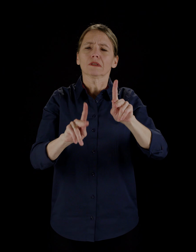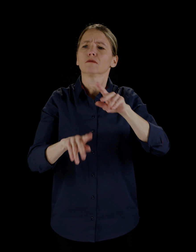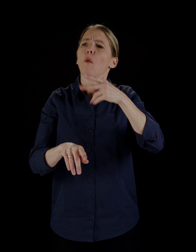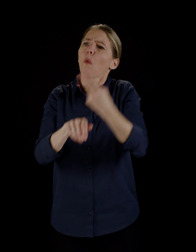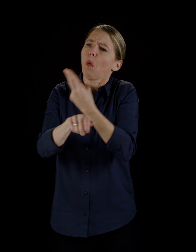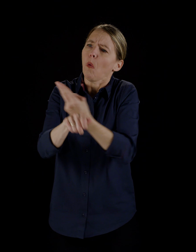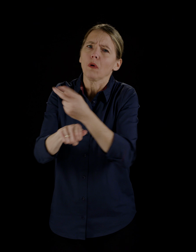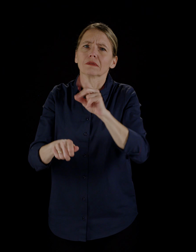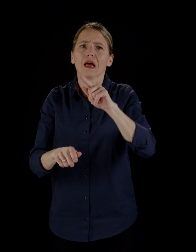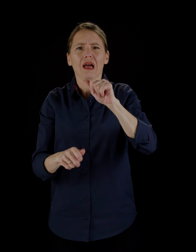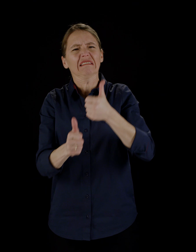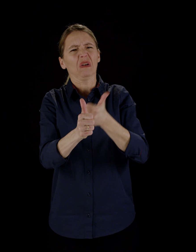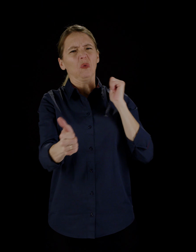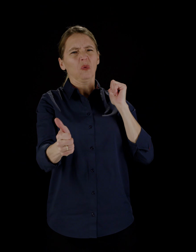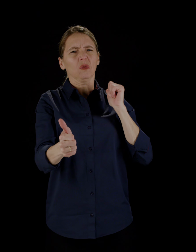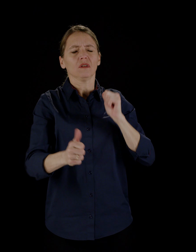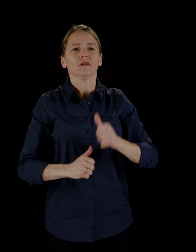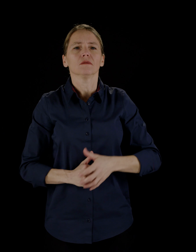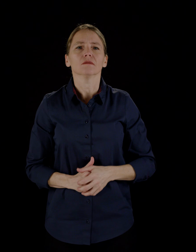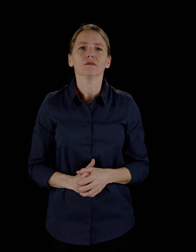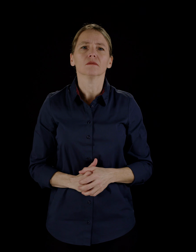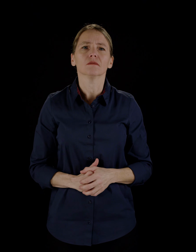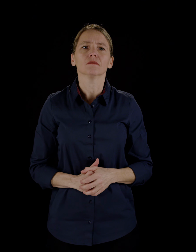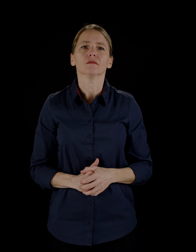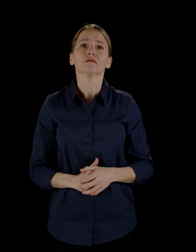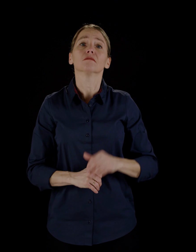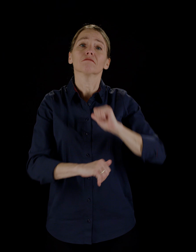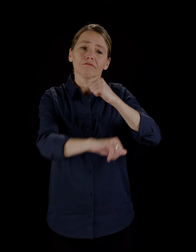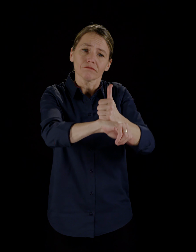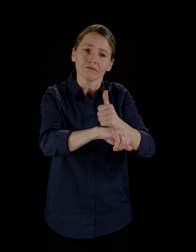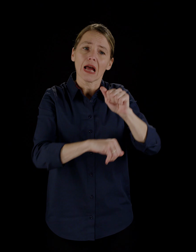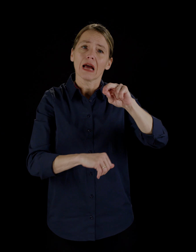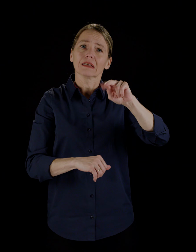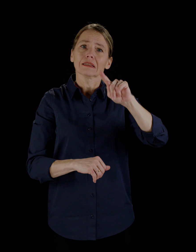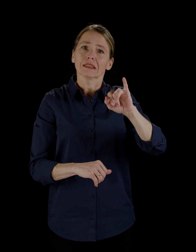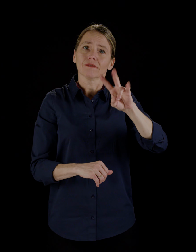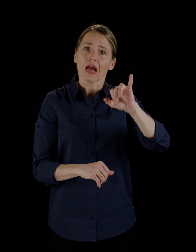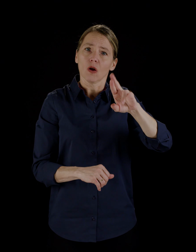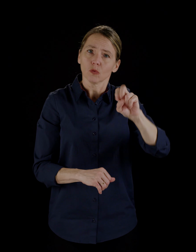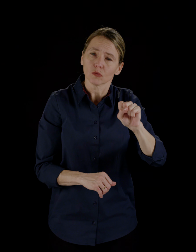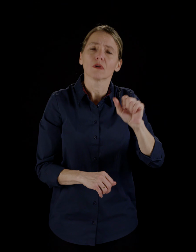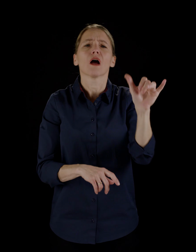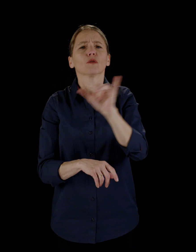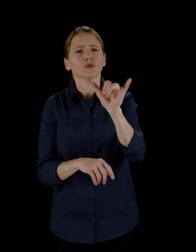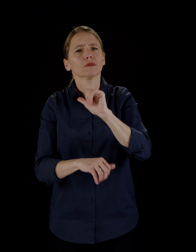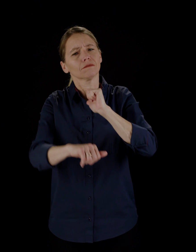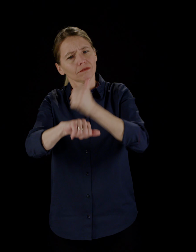Install anti-virus and anti-spam software. Computers that are affected by viruses and